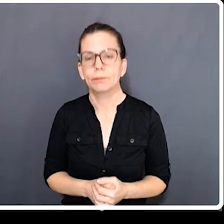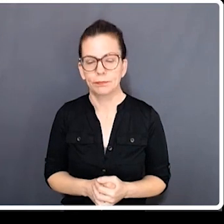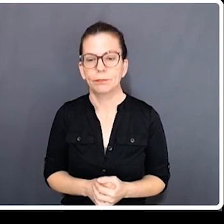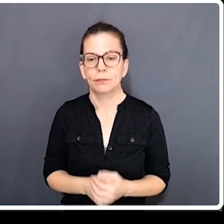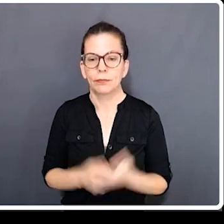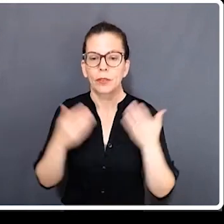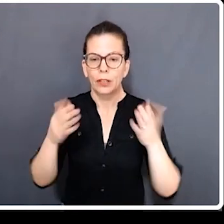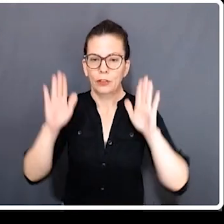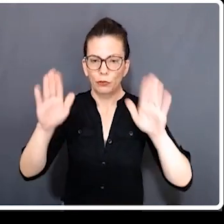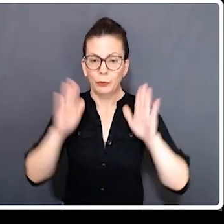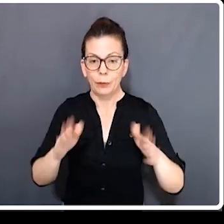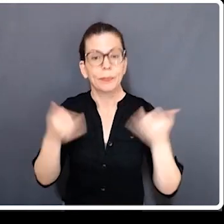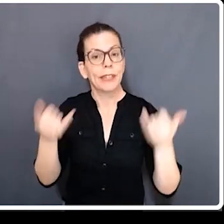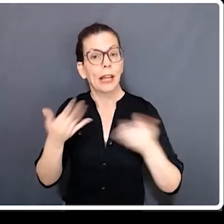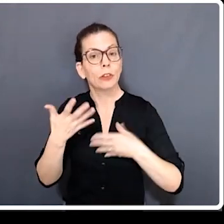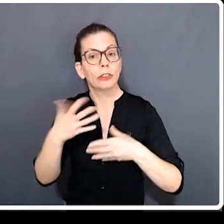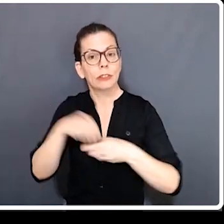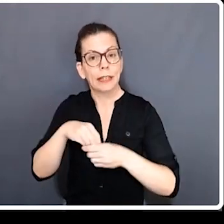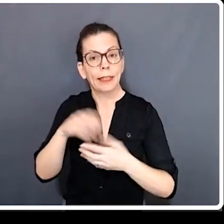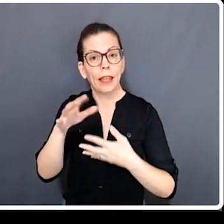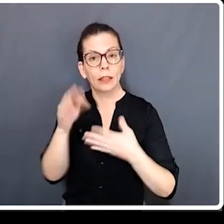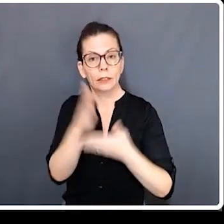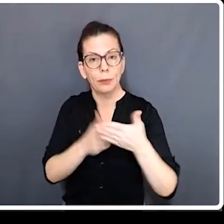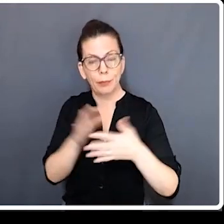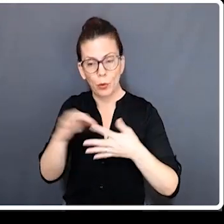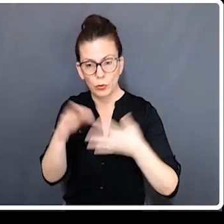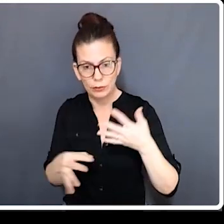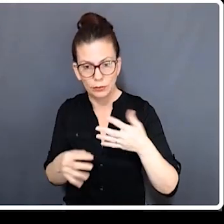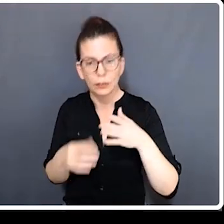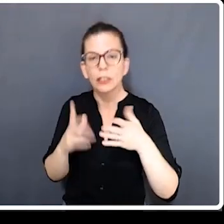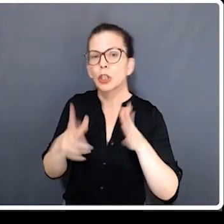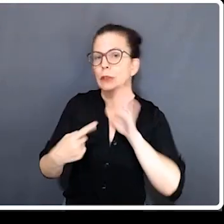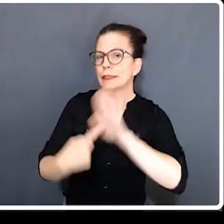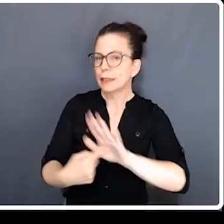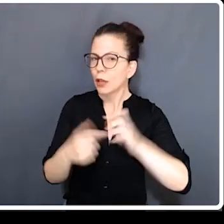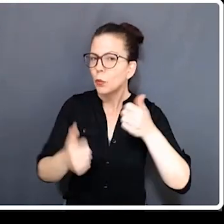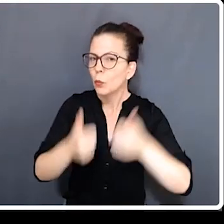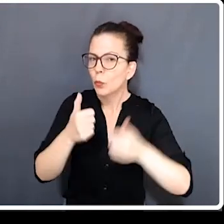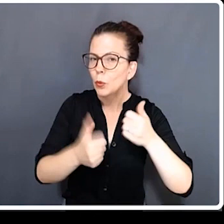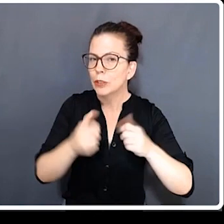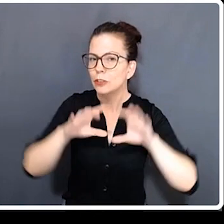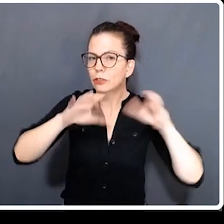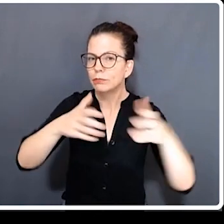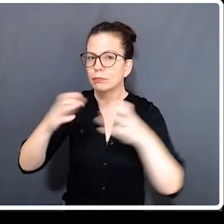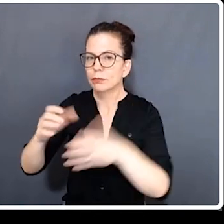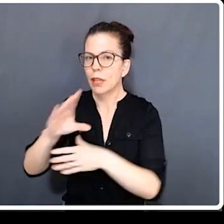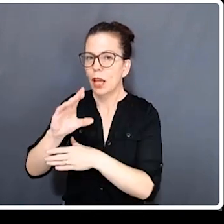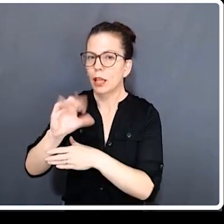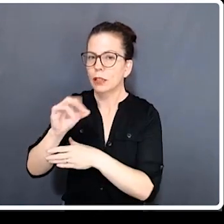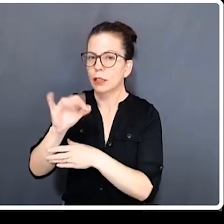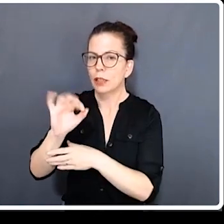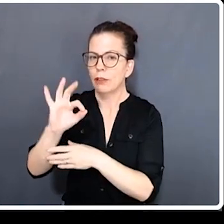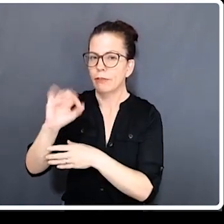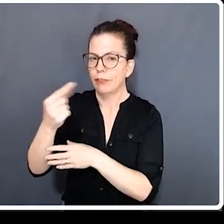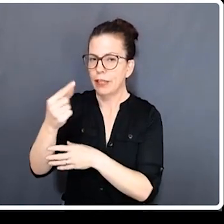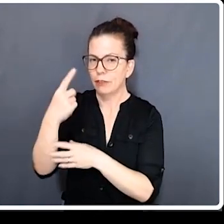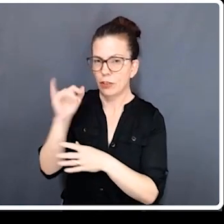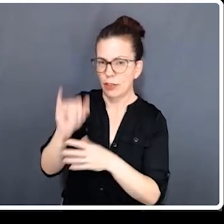Okay, great. So once you are in the component, you have to basically specify a certain set of configurations for the component, right?